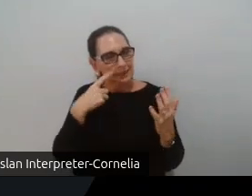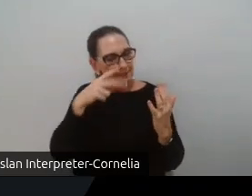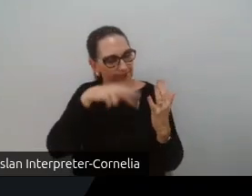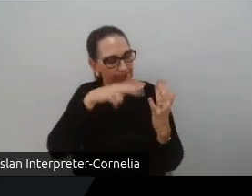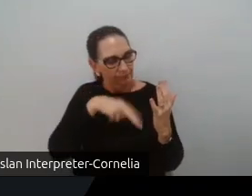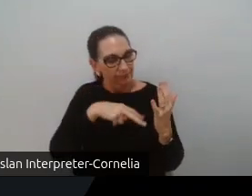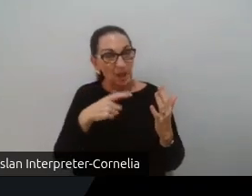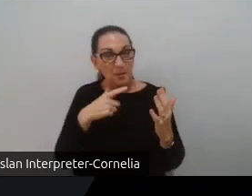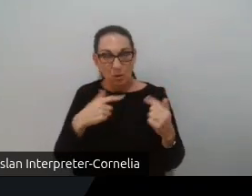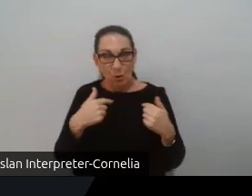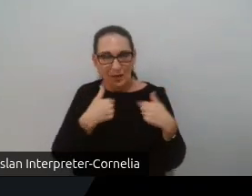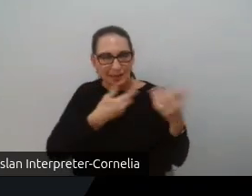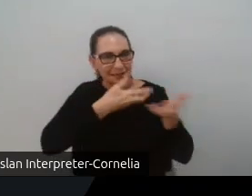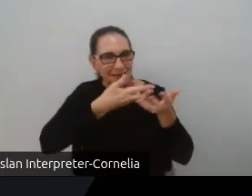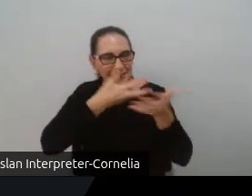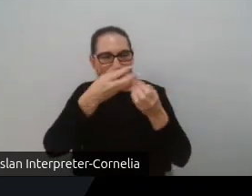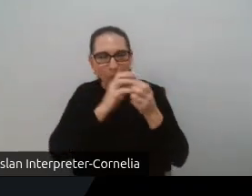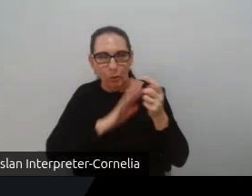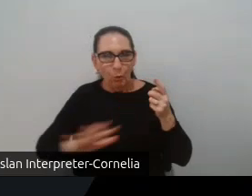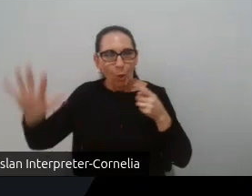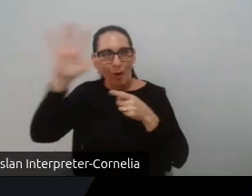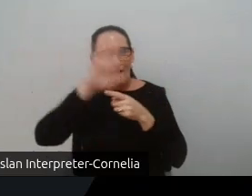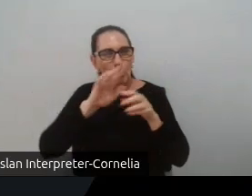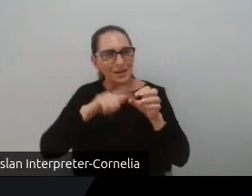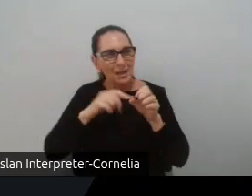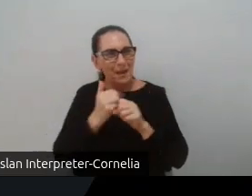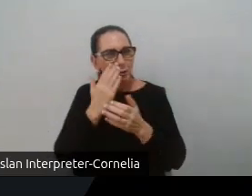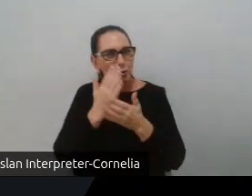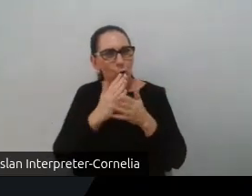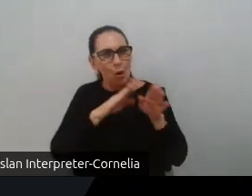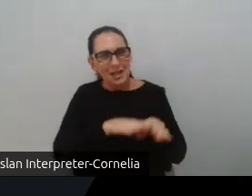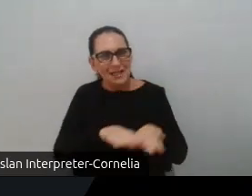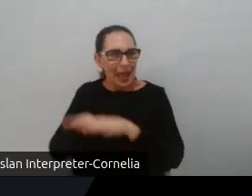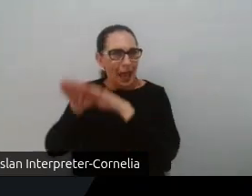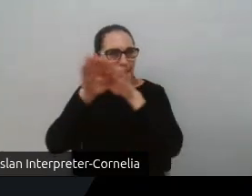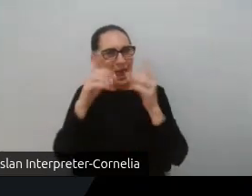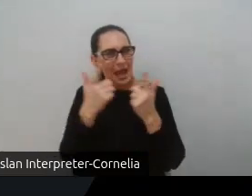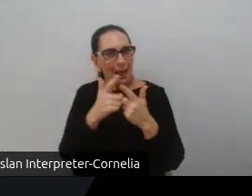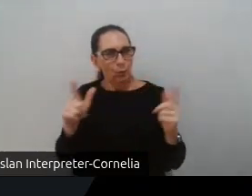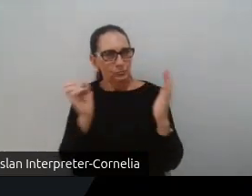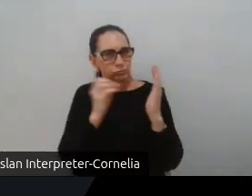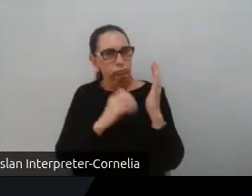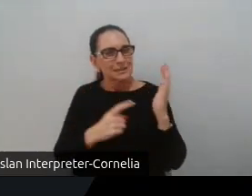Queensland to make sure we have universal language um and we cover topics across family violence,